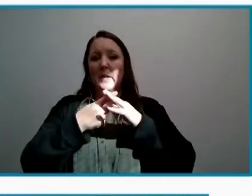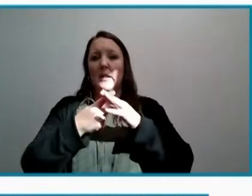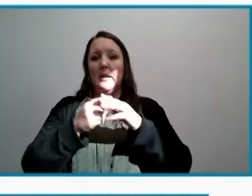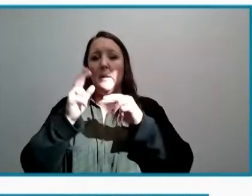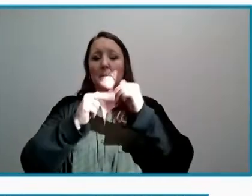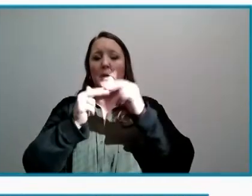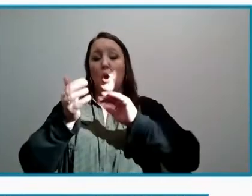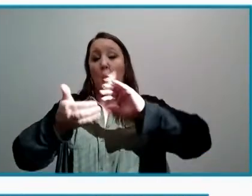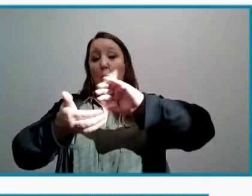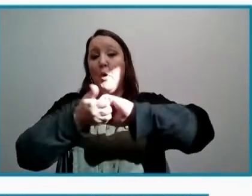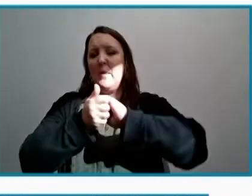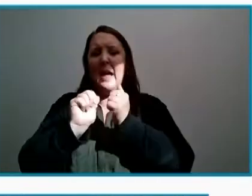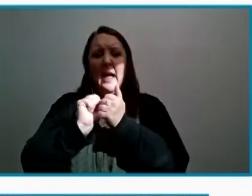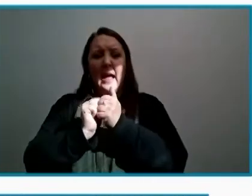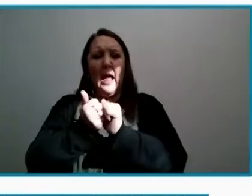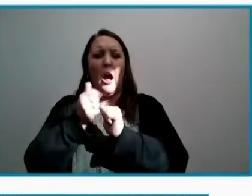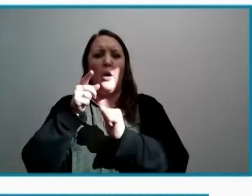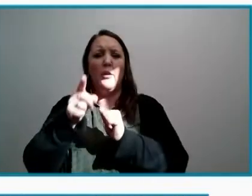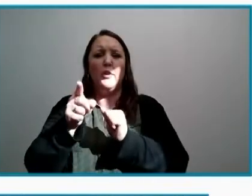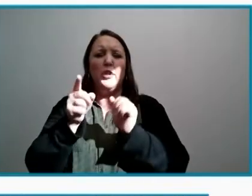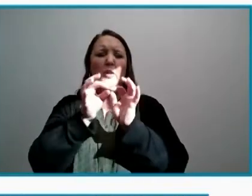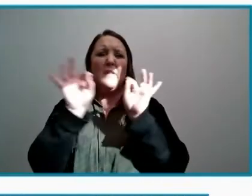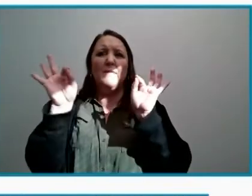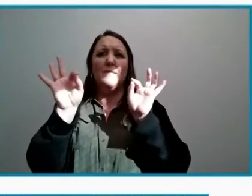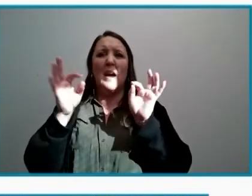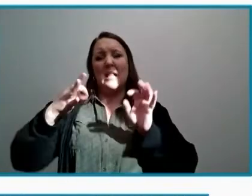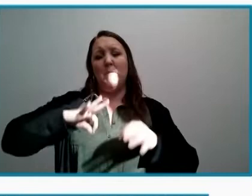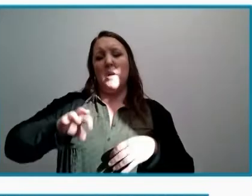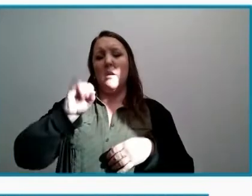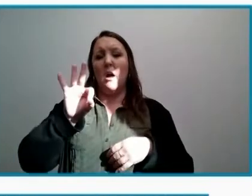how do you define the benefits of a partnership with your organization?